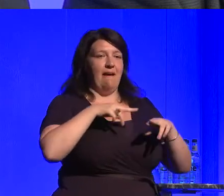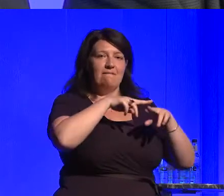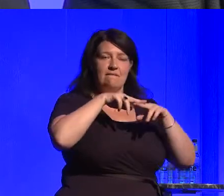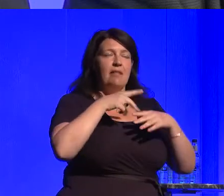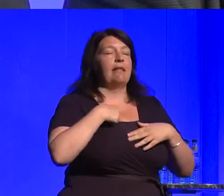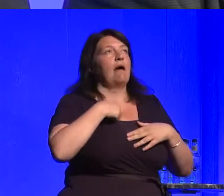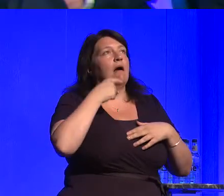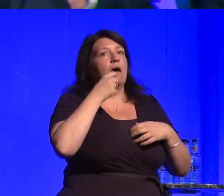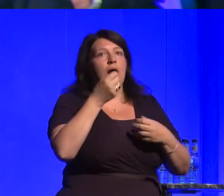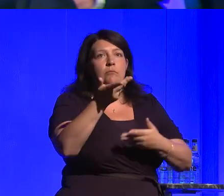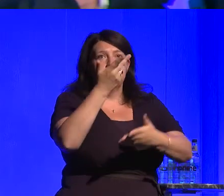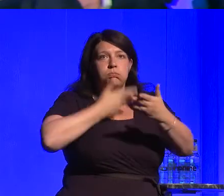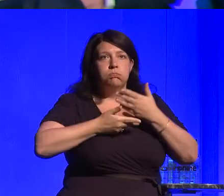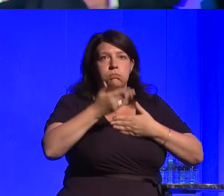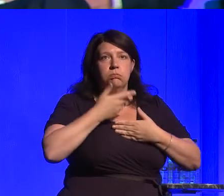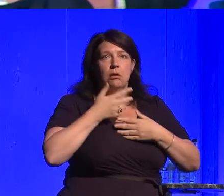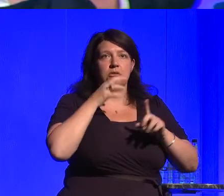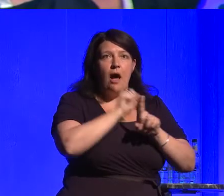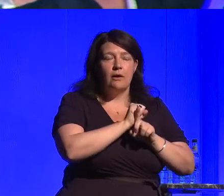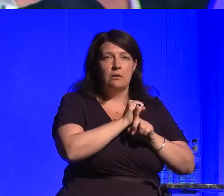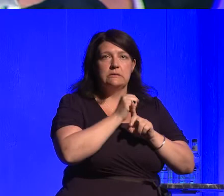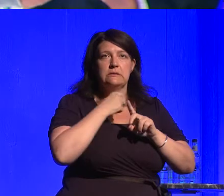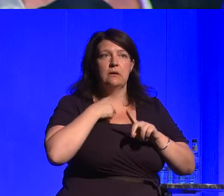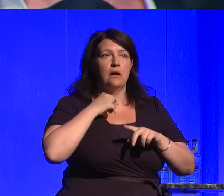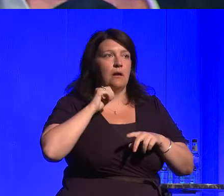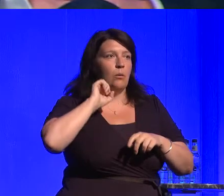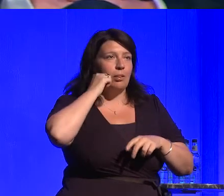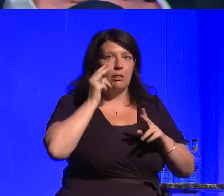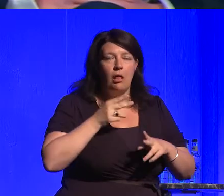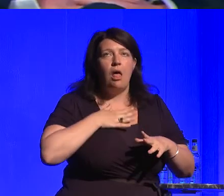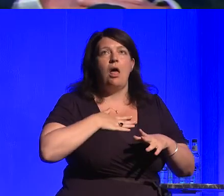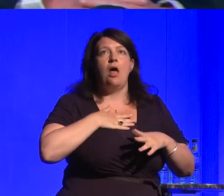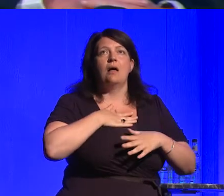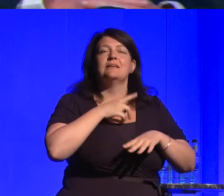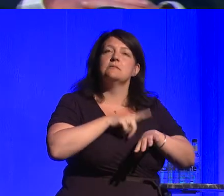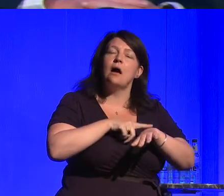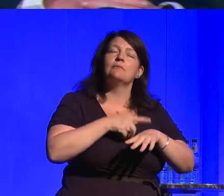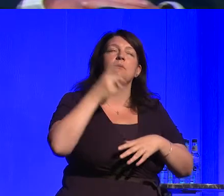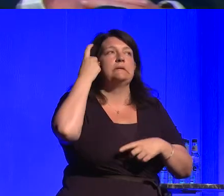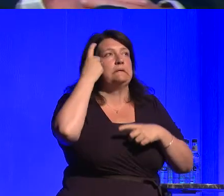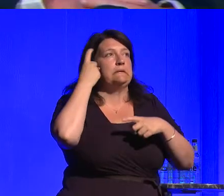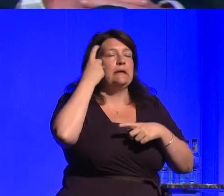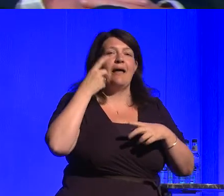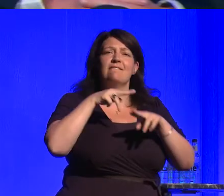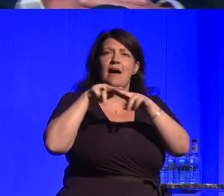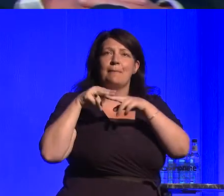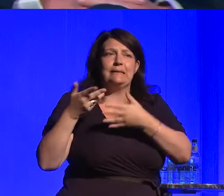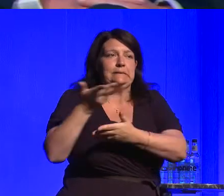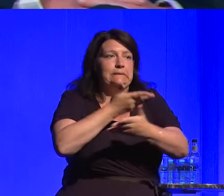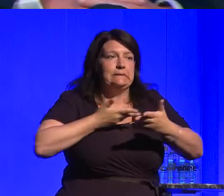There is a need for society to find ways that we can talk more about dying, and to de-medicalise